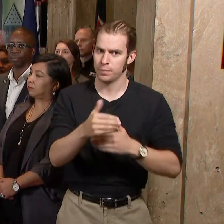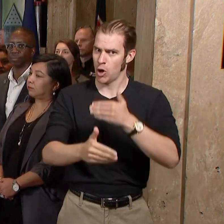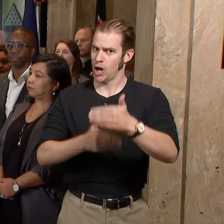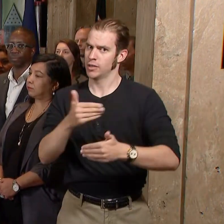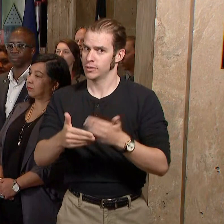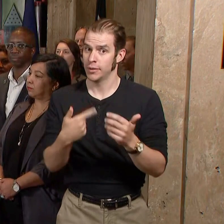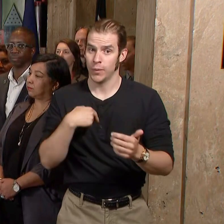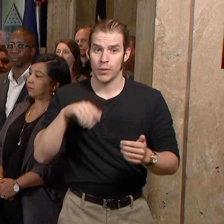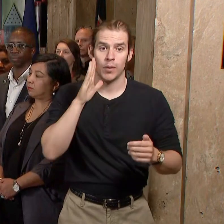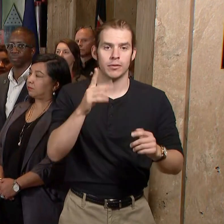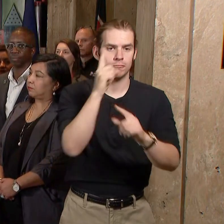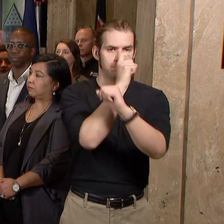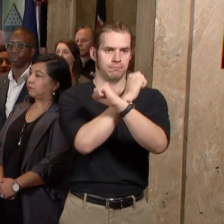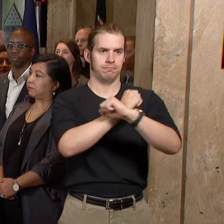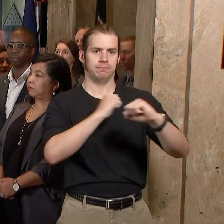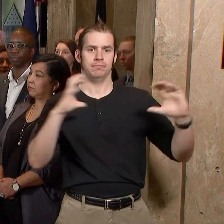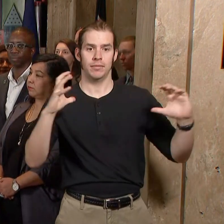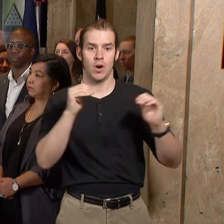the city agencies will be involved in some capacity.